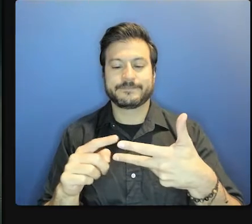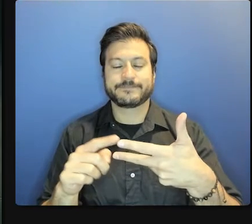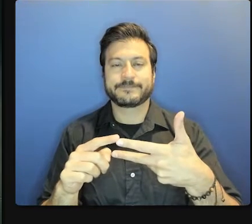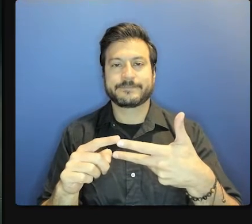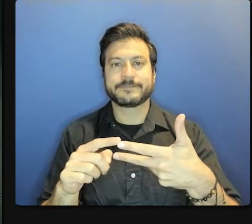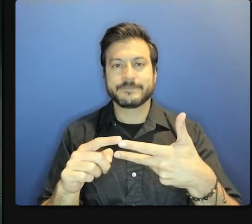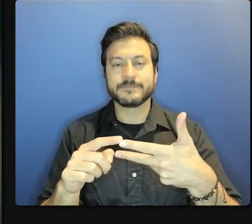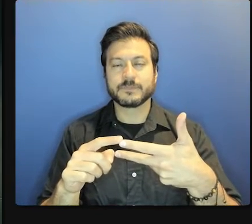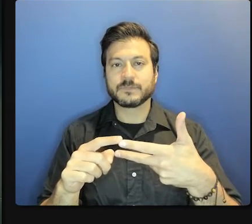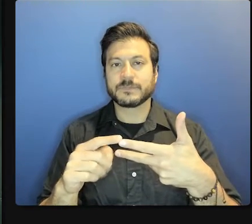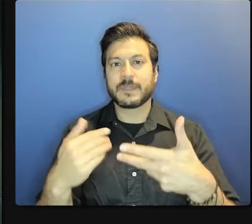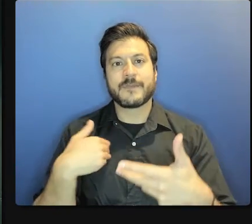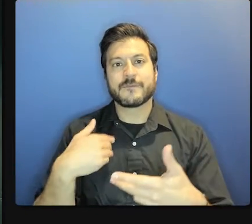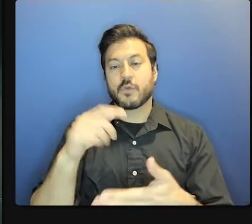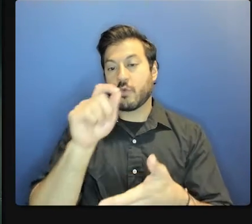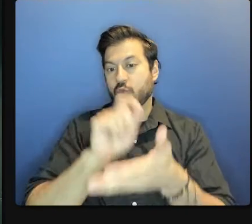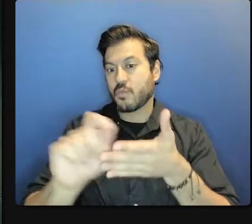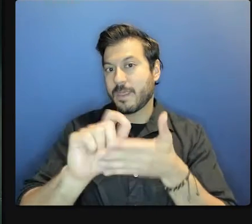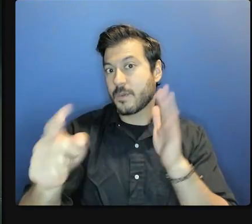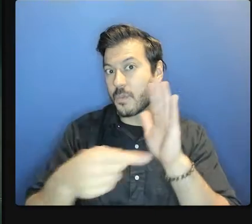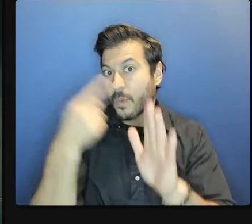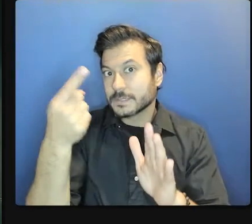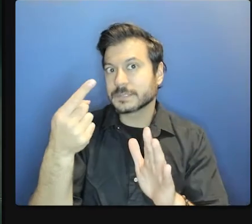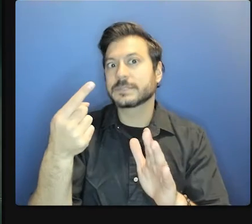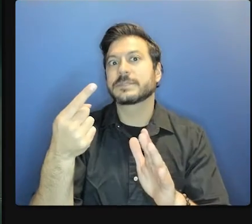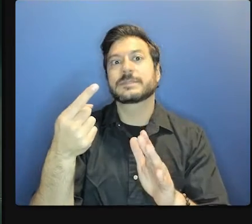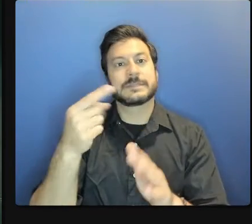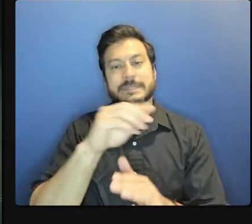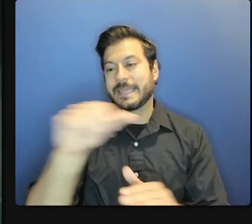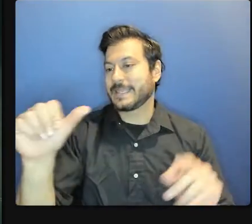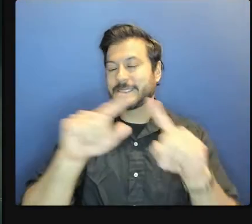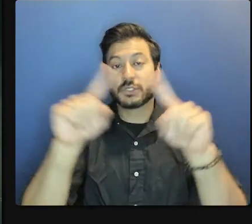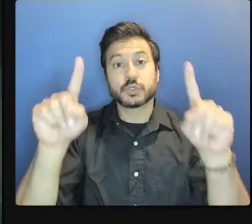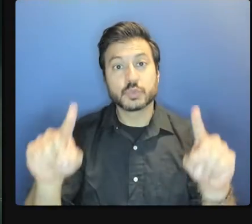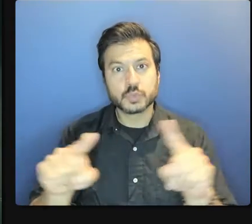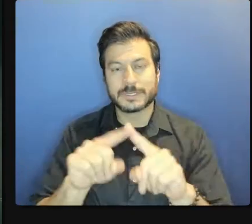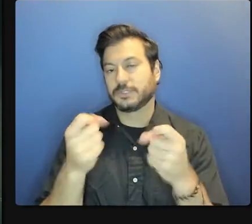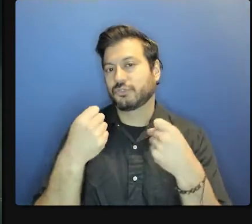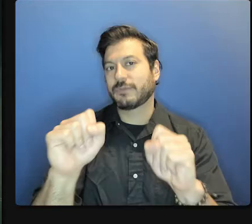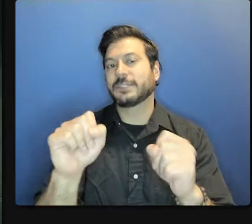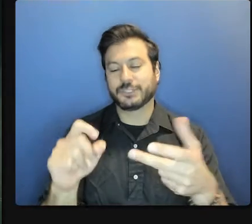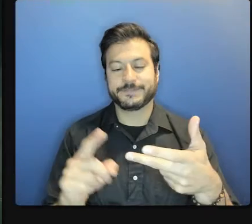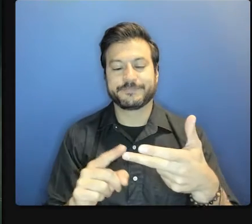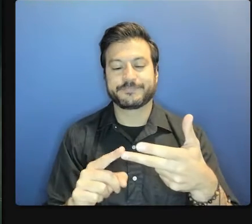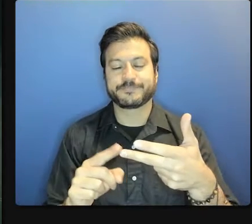Number two, leverage a write-once, leverage on any screen strategy.